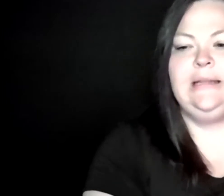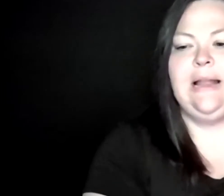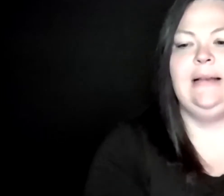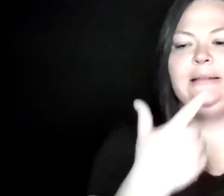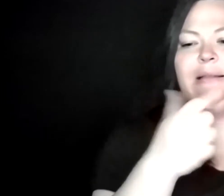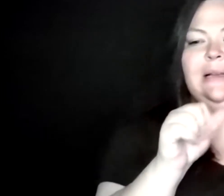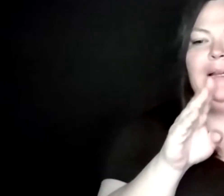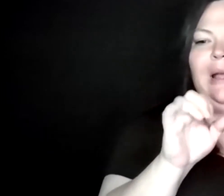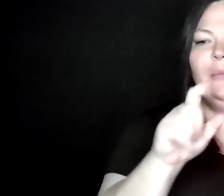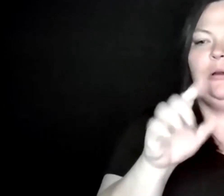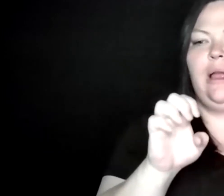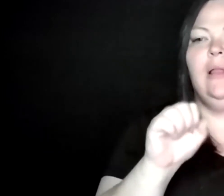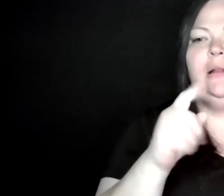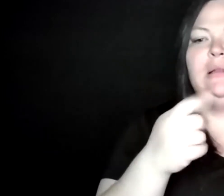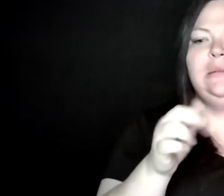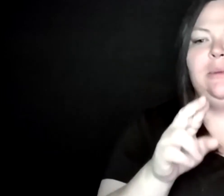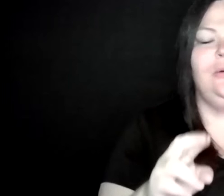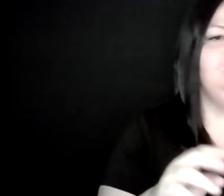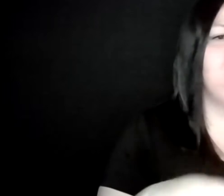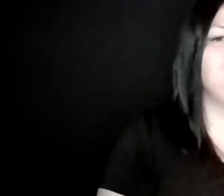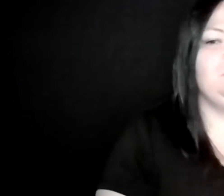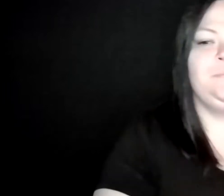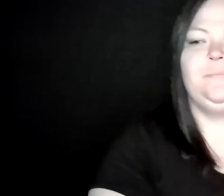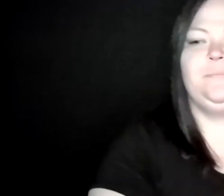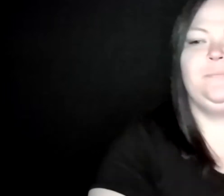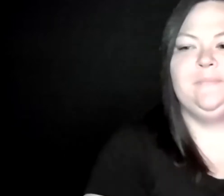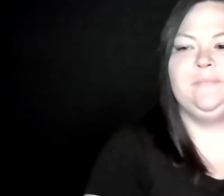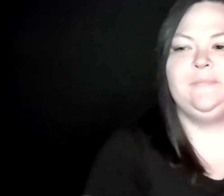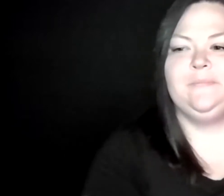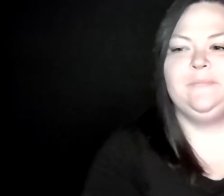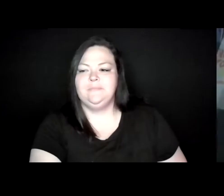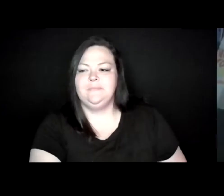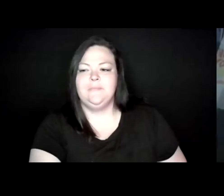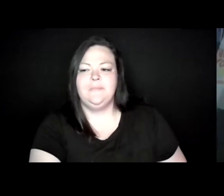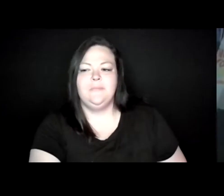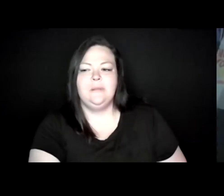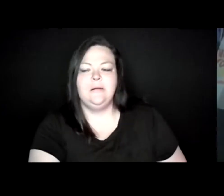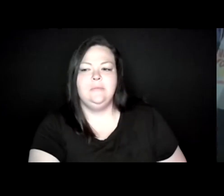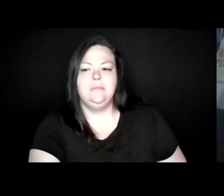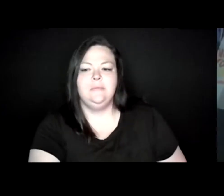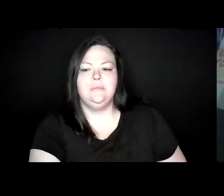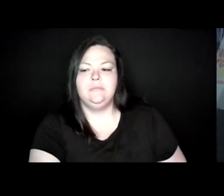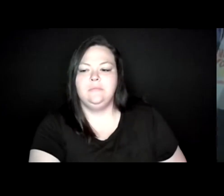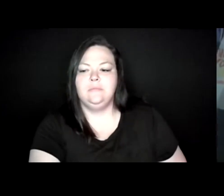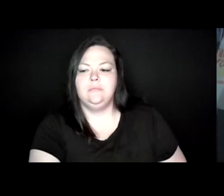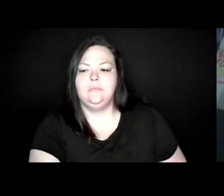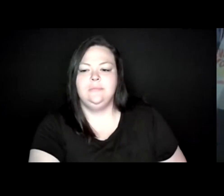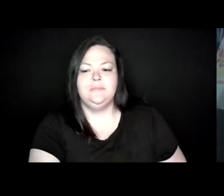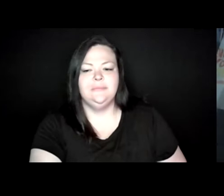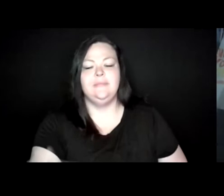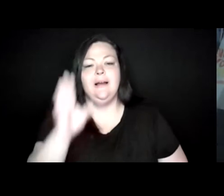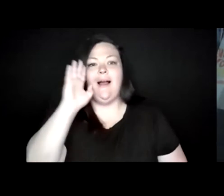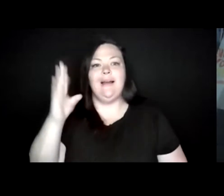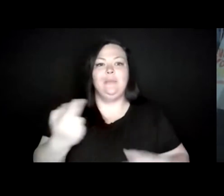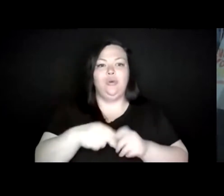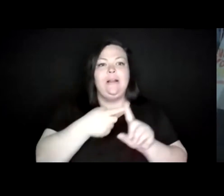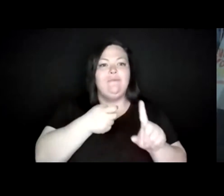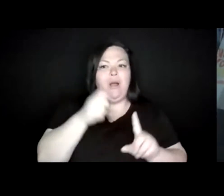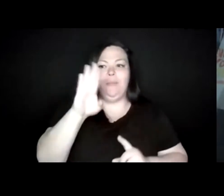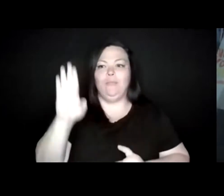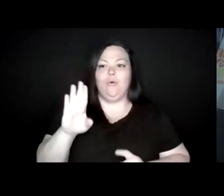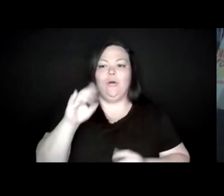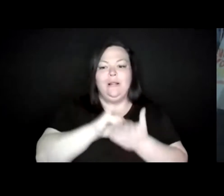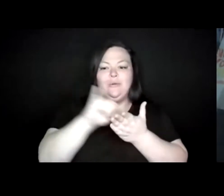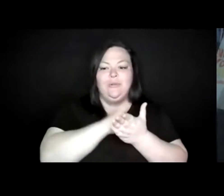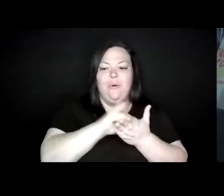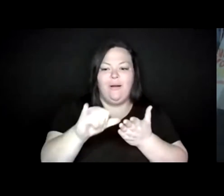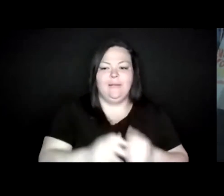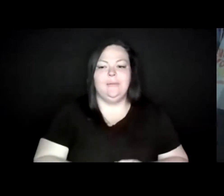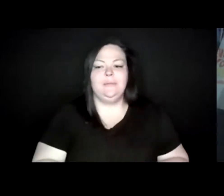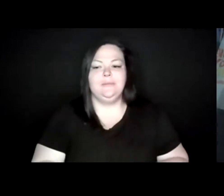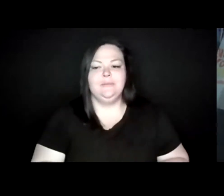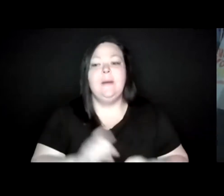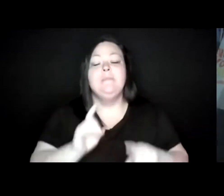Hi, um, I am joining today from Brooklyn, New York, um, I but I'm originally from Northwest